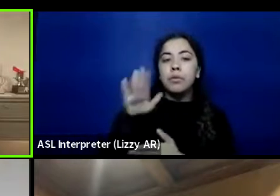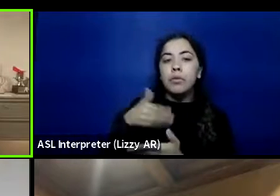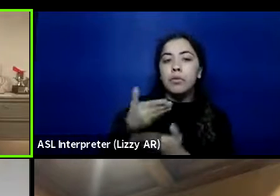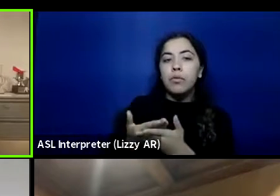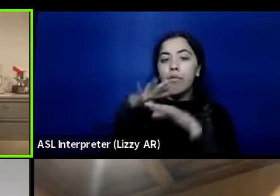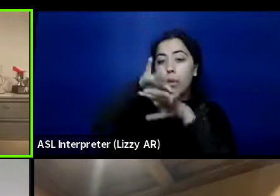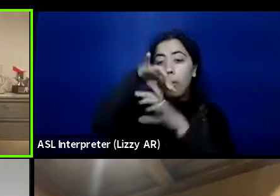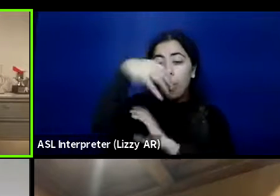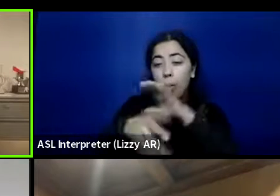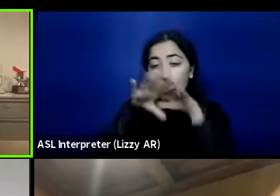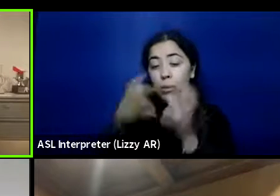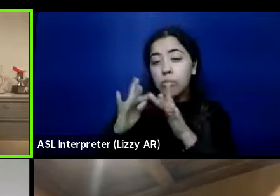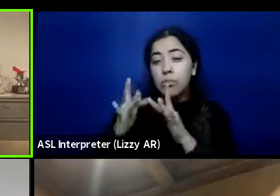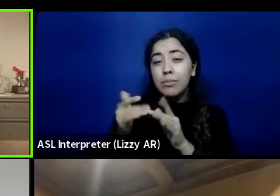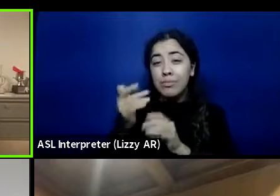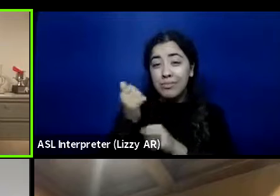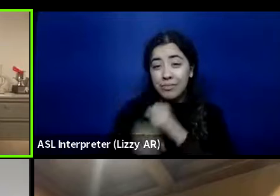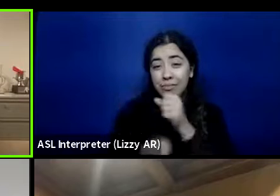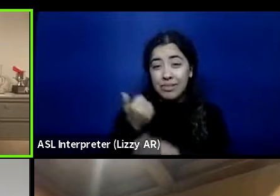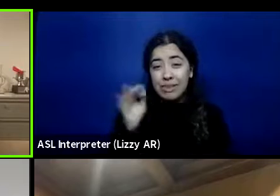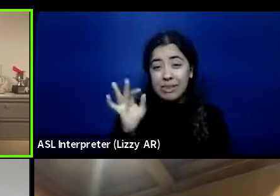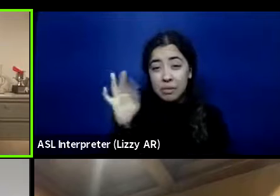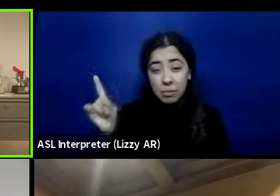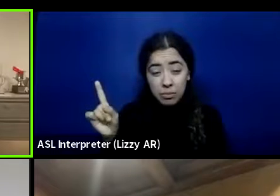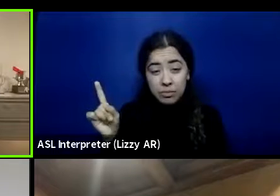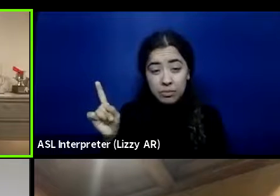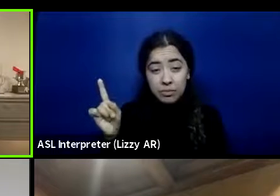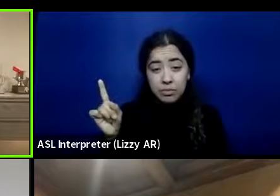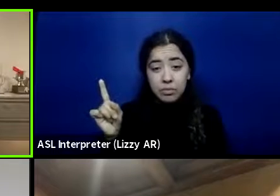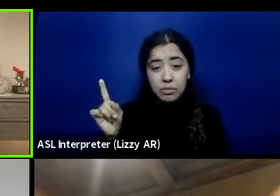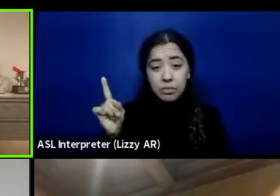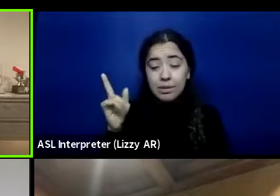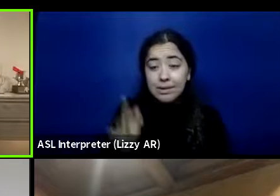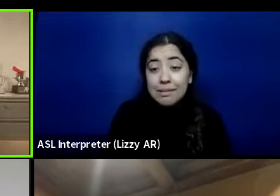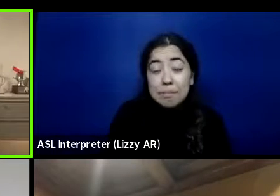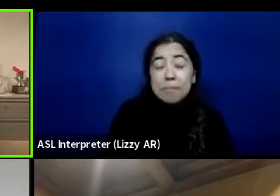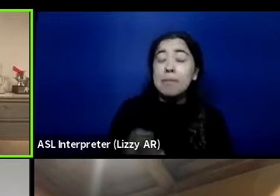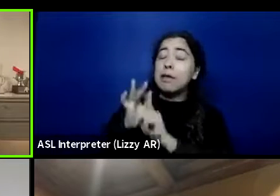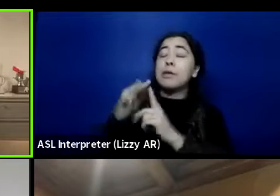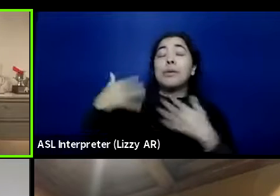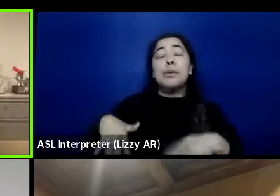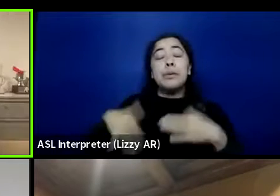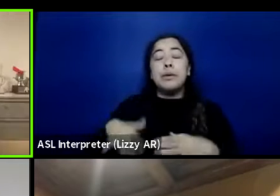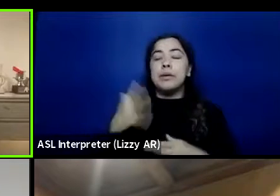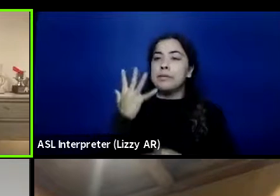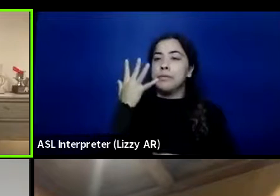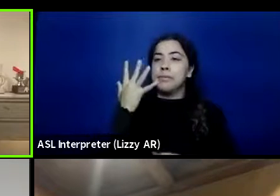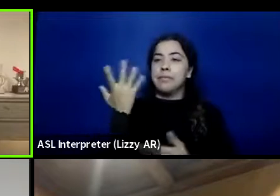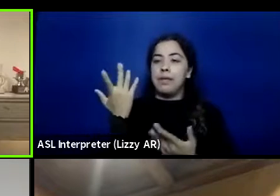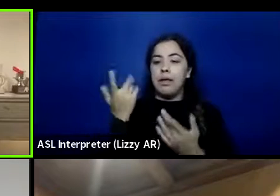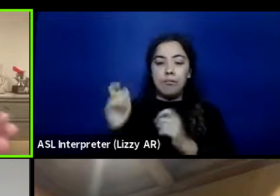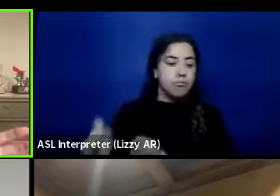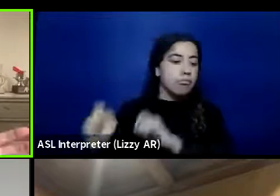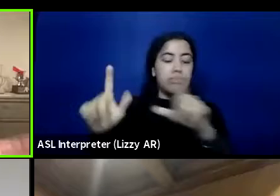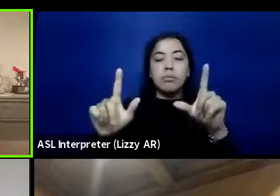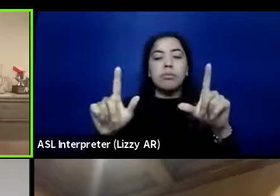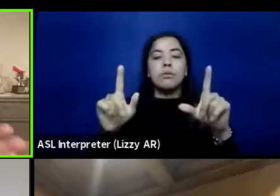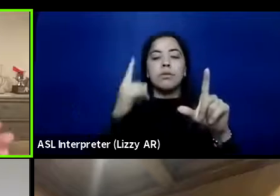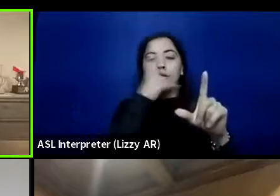and especially its appearance in the form of Netscape communications, browsers,